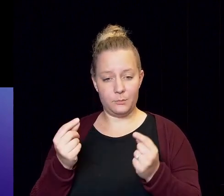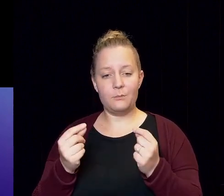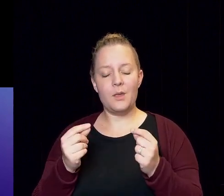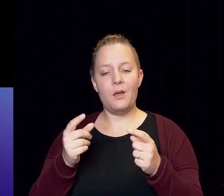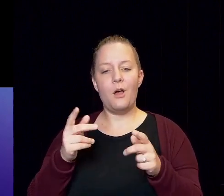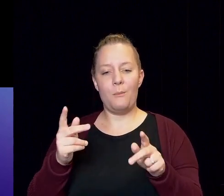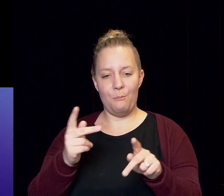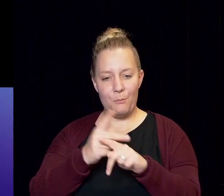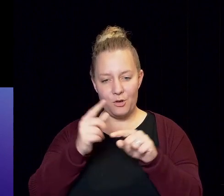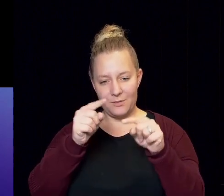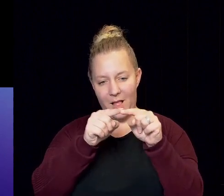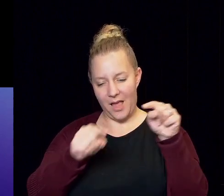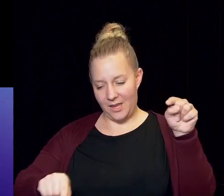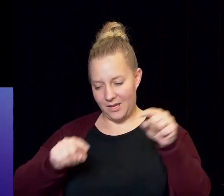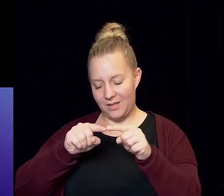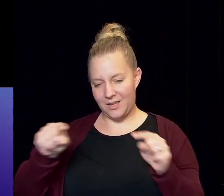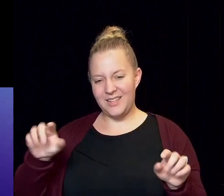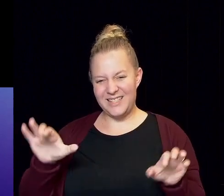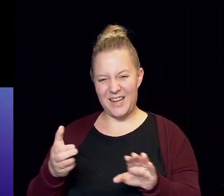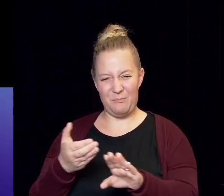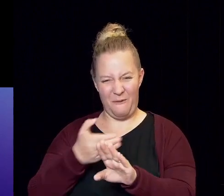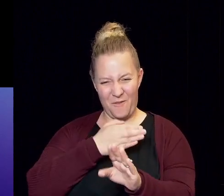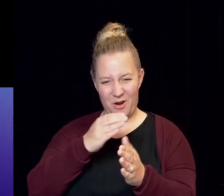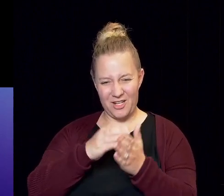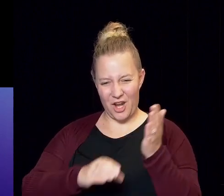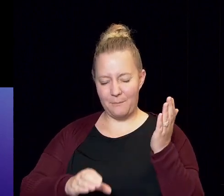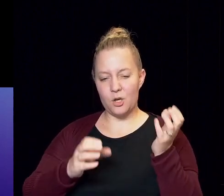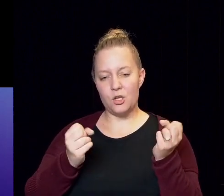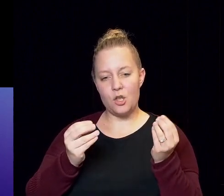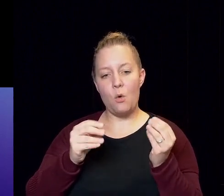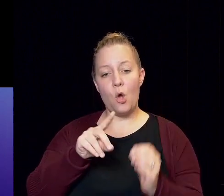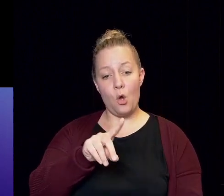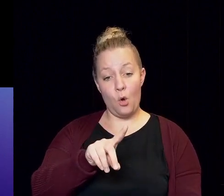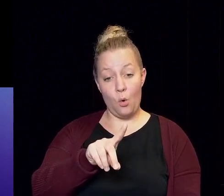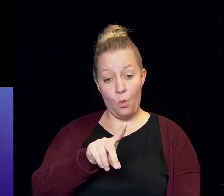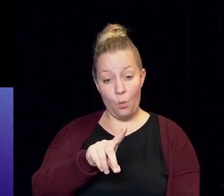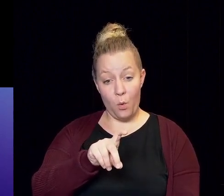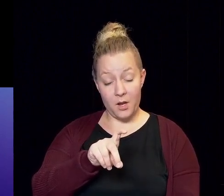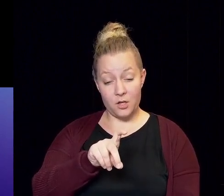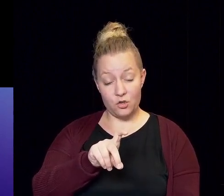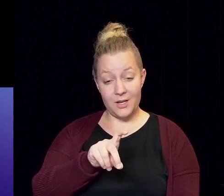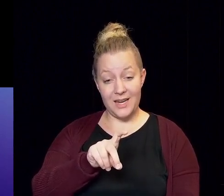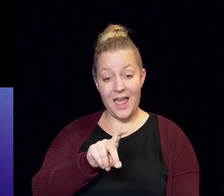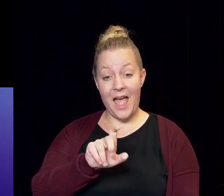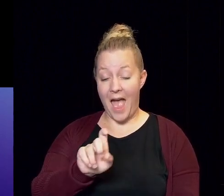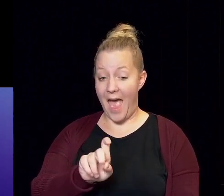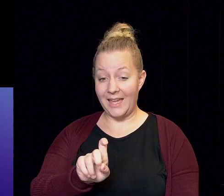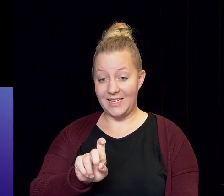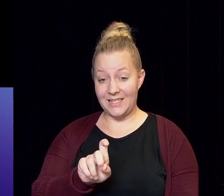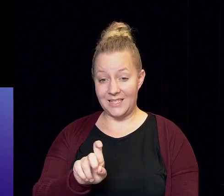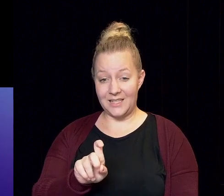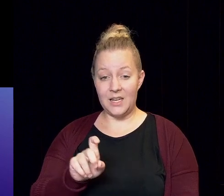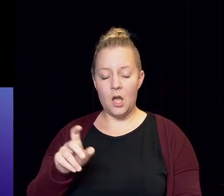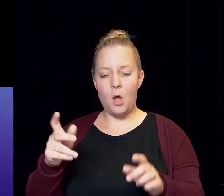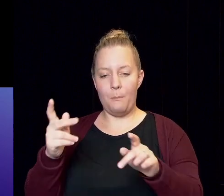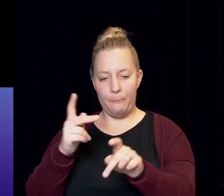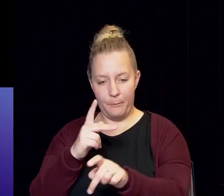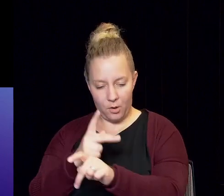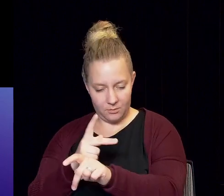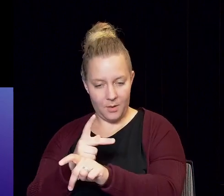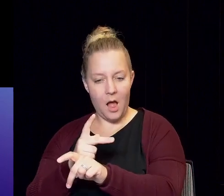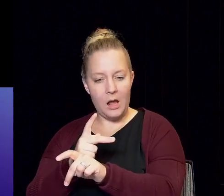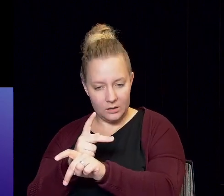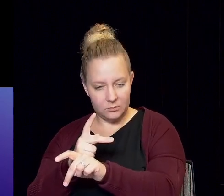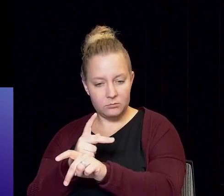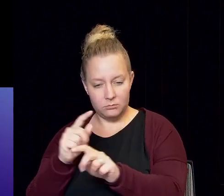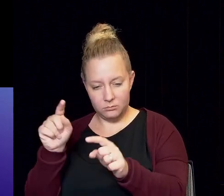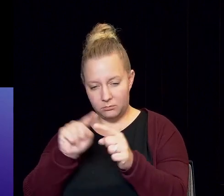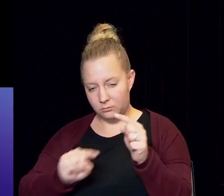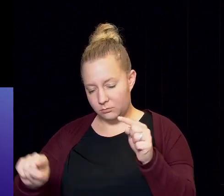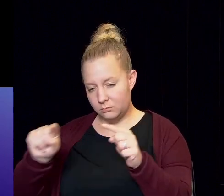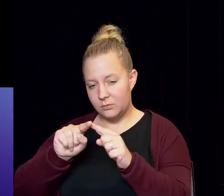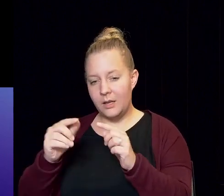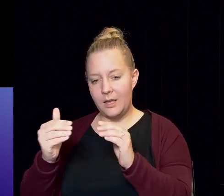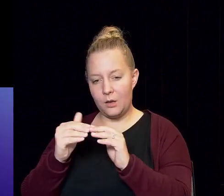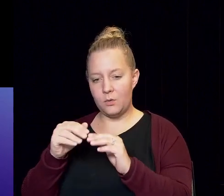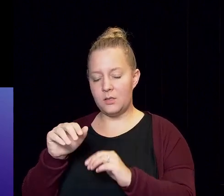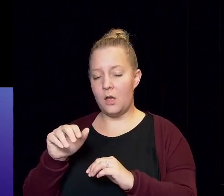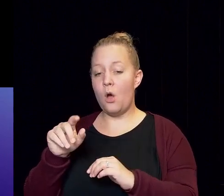is what we did last chapter. So, 100x = when I multiply these two things out ,I end up with 10,200.